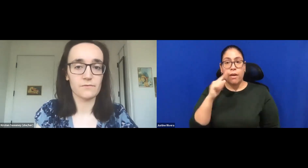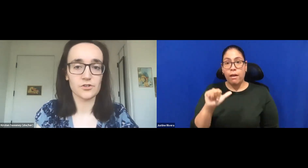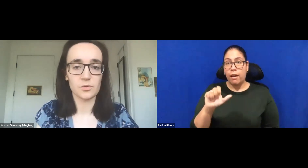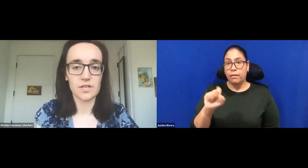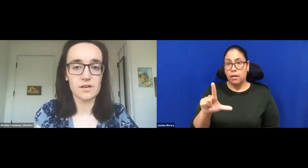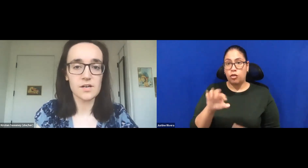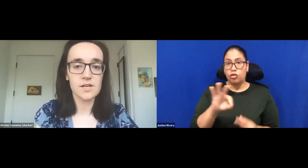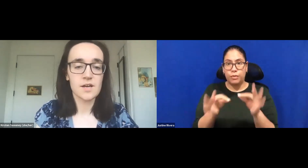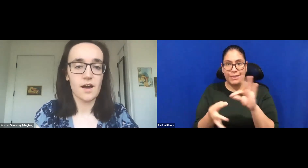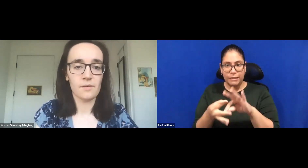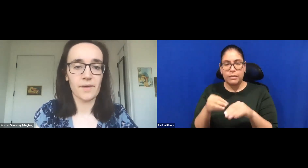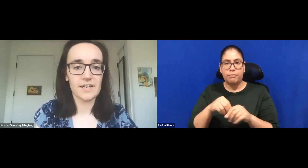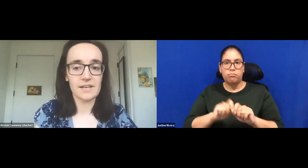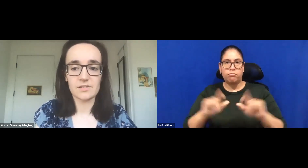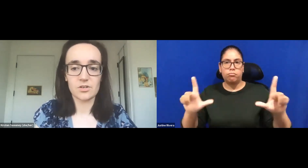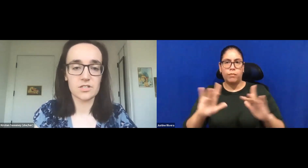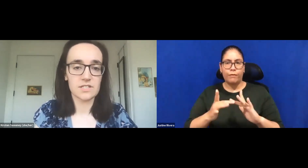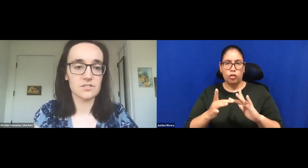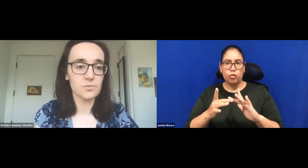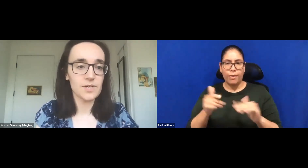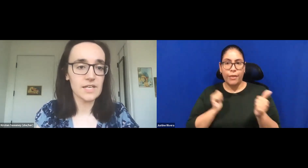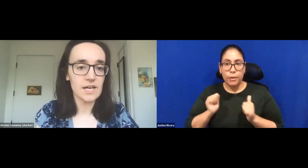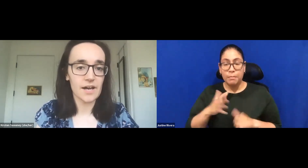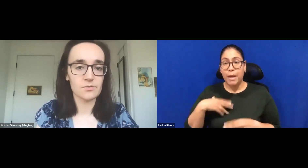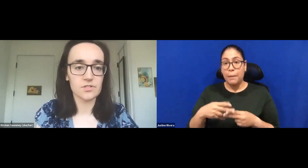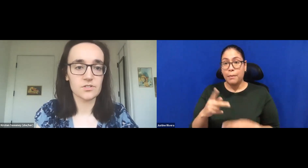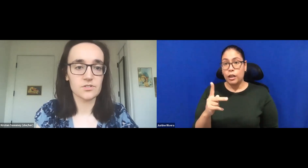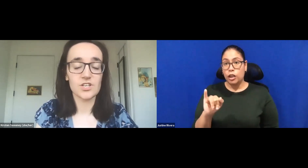virtual theater. My name is Kirsten Sweeney, I use she/her